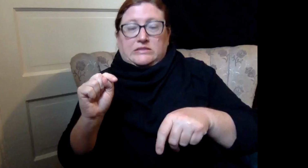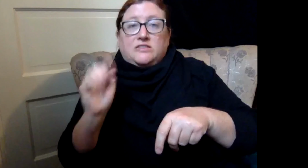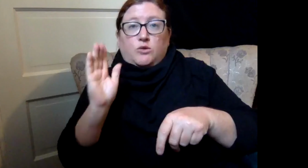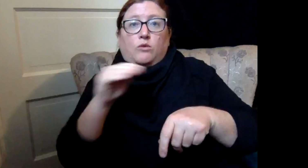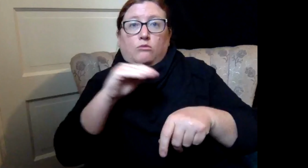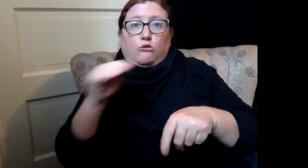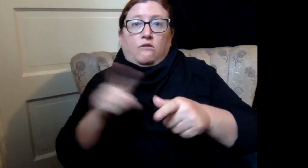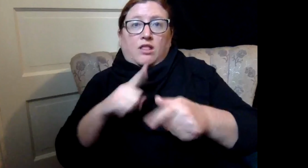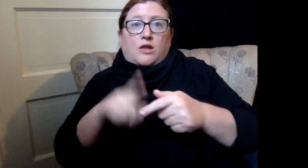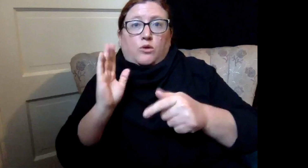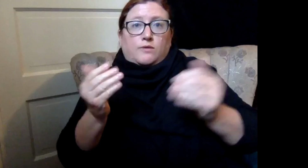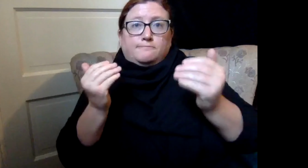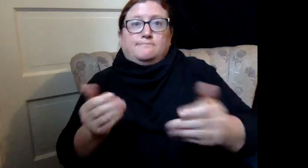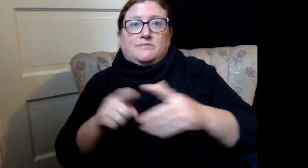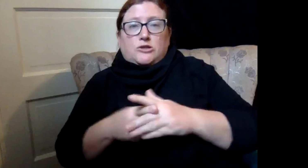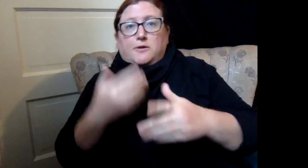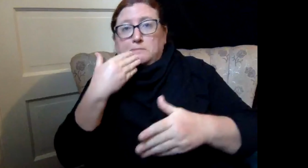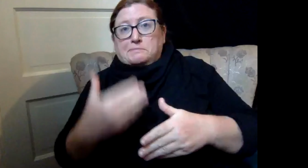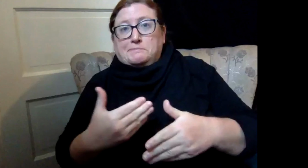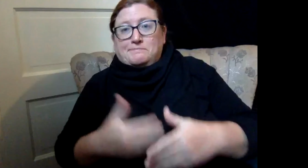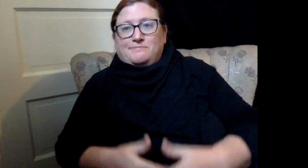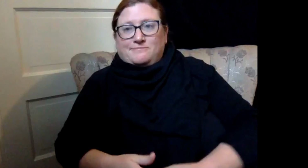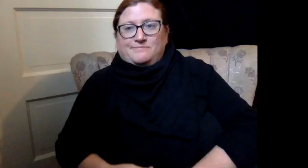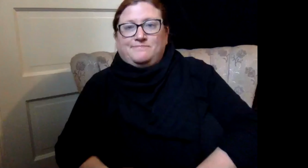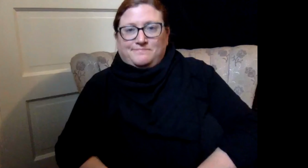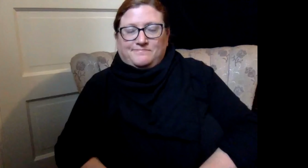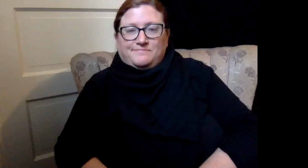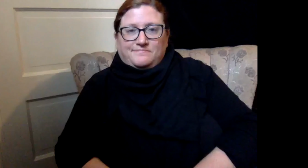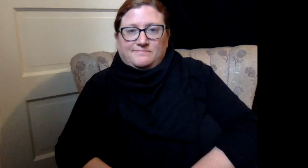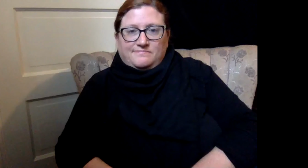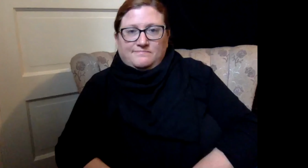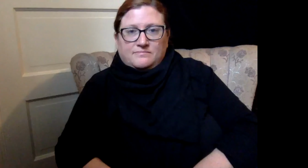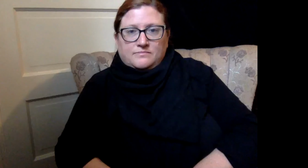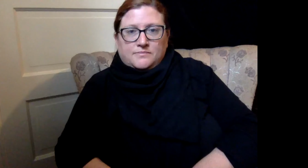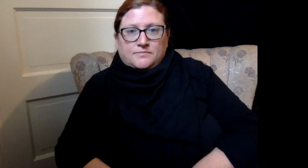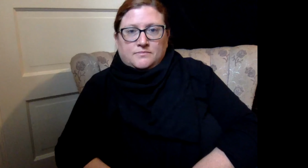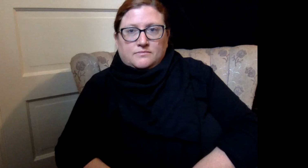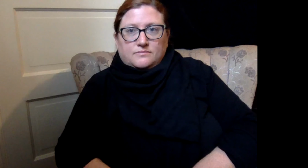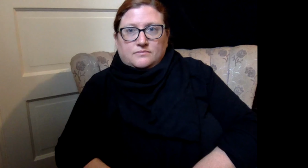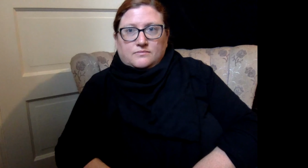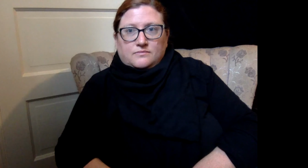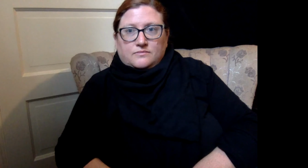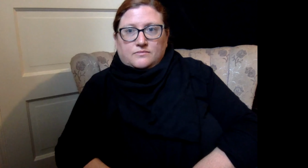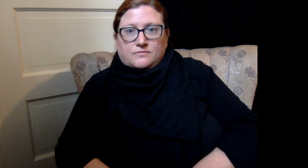couple that are raising their hands, so I will go and move those and get started. » Thank you, Kevin.